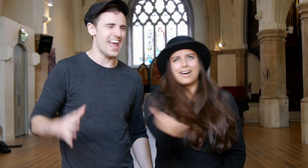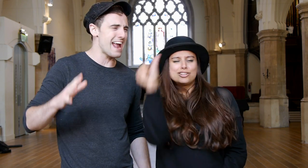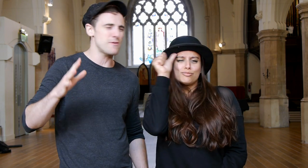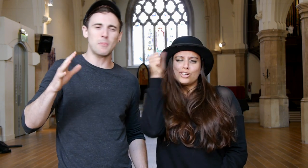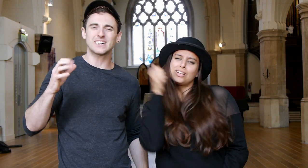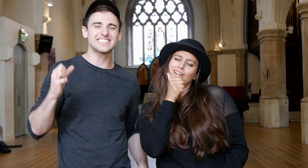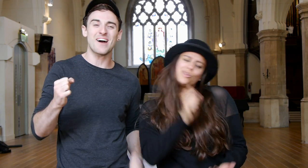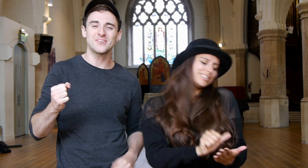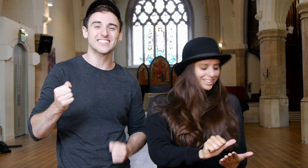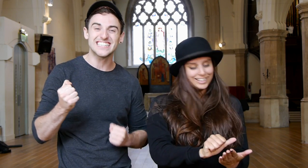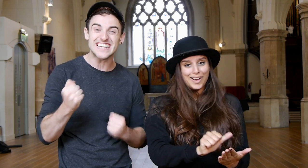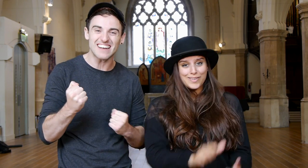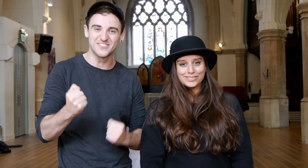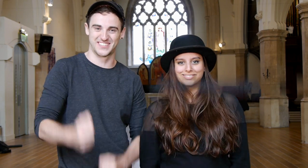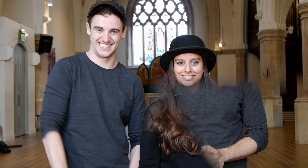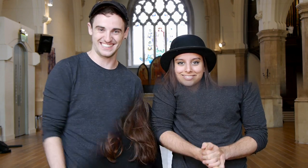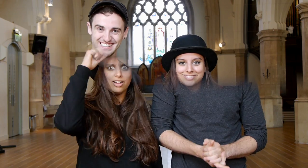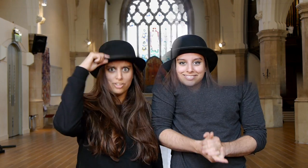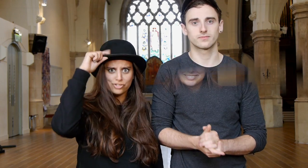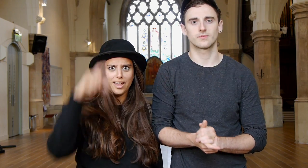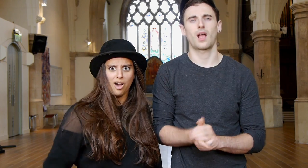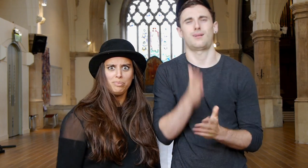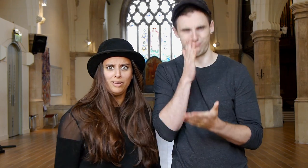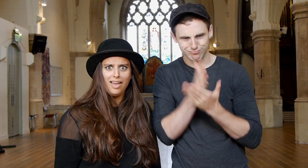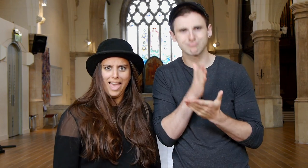that everybody knows and loves! Straight up!